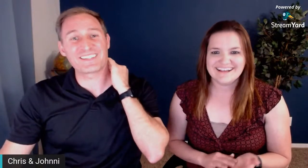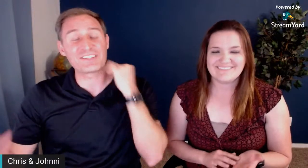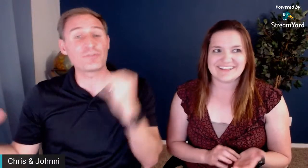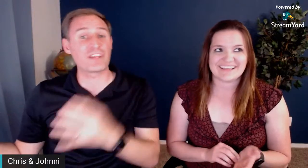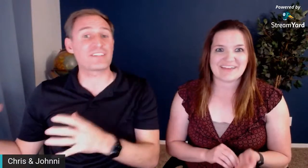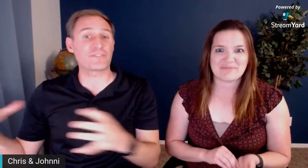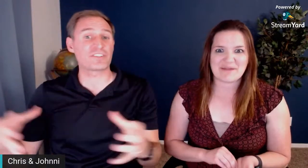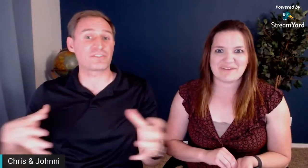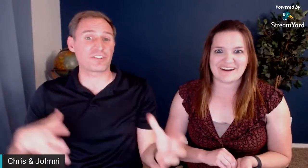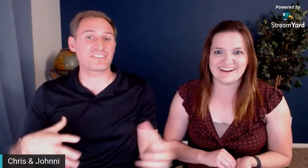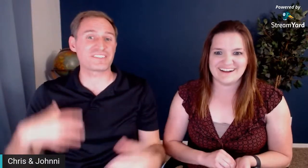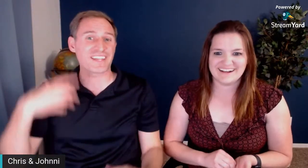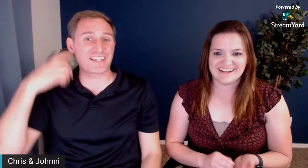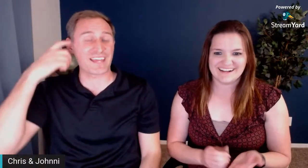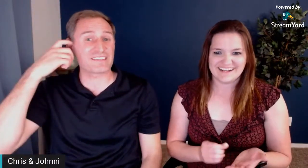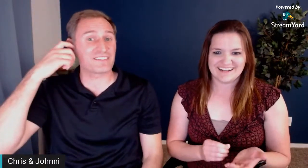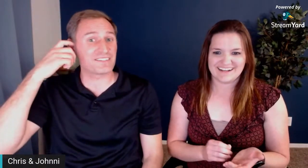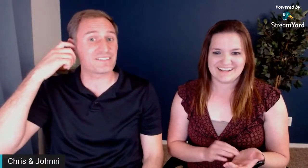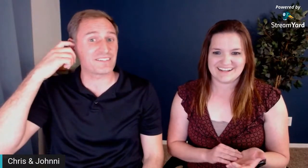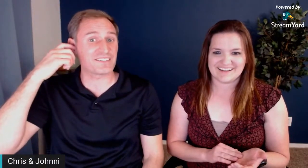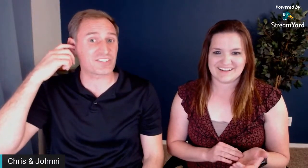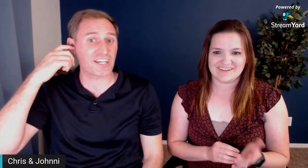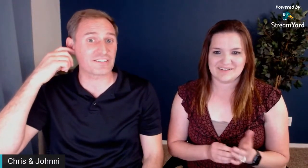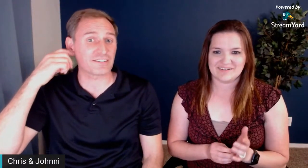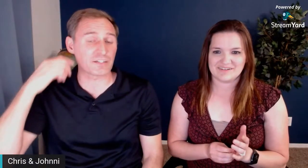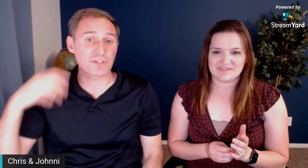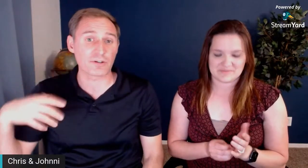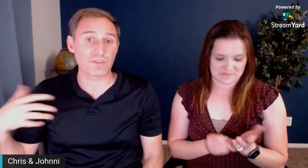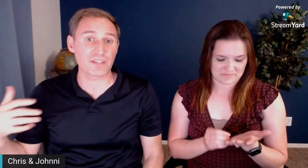because you read different sources and that statistic does change a little bit over the